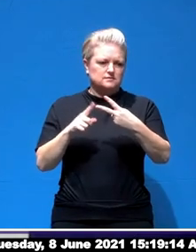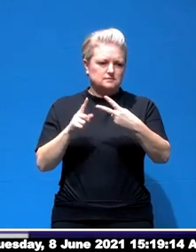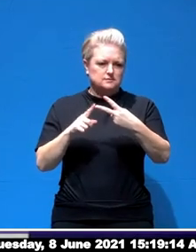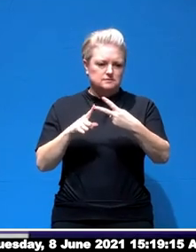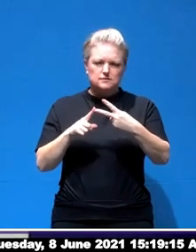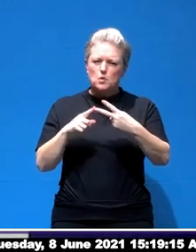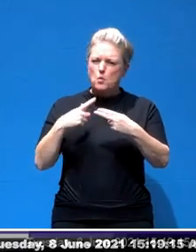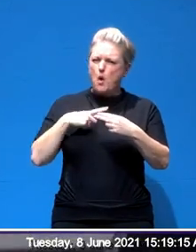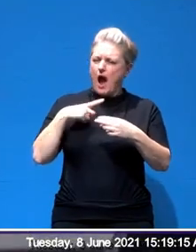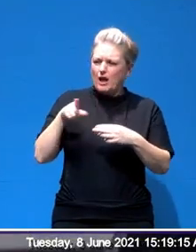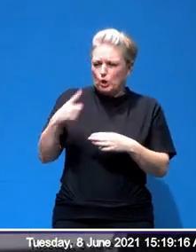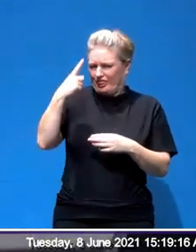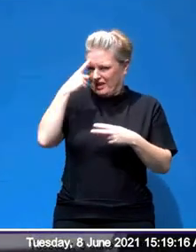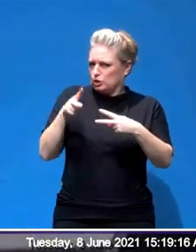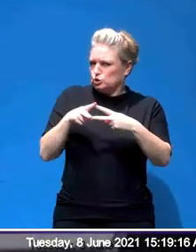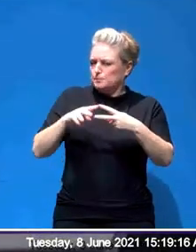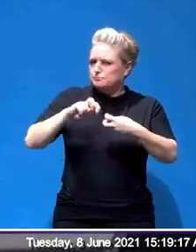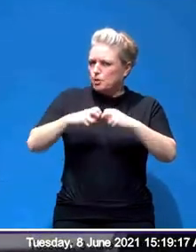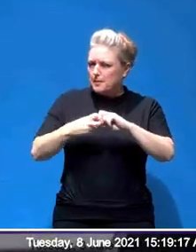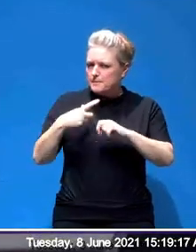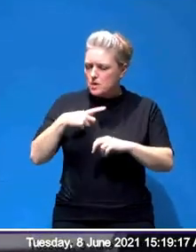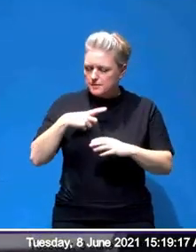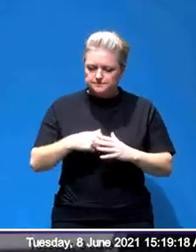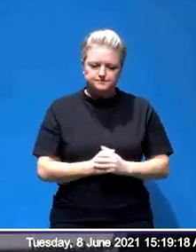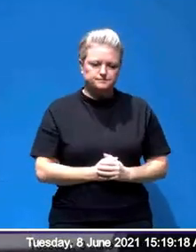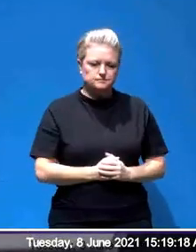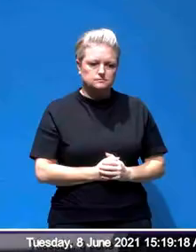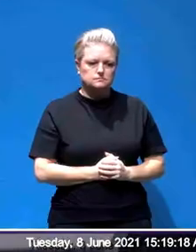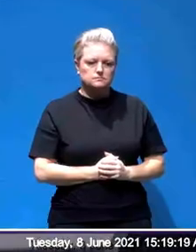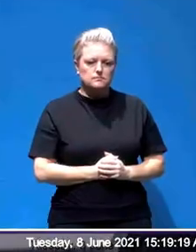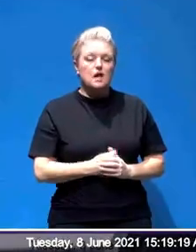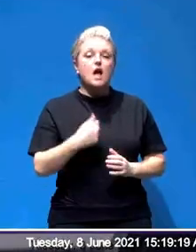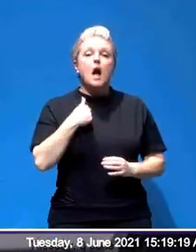So when I had met with one of the area managers who was responsible